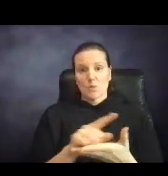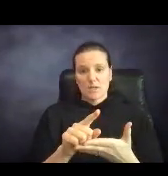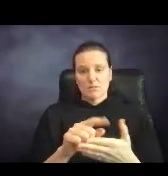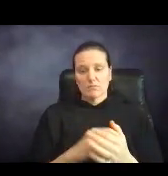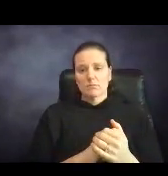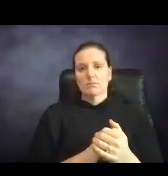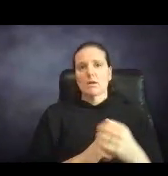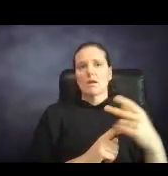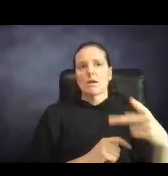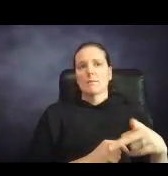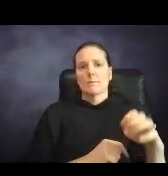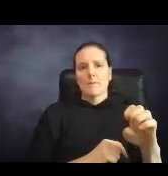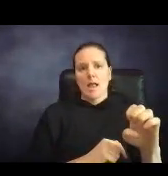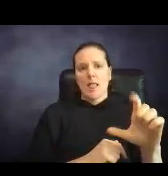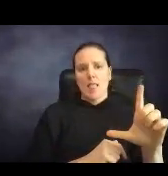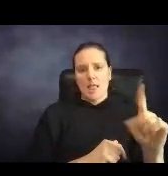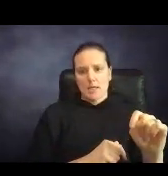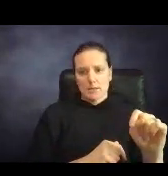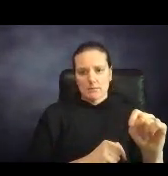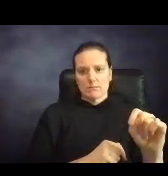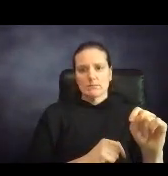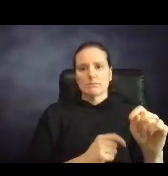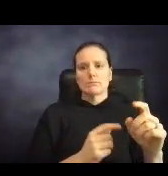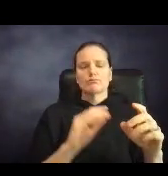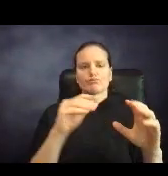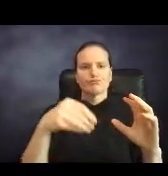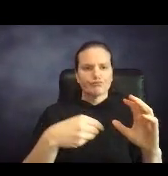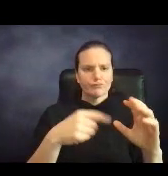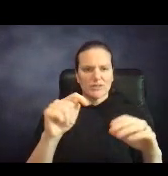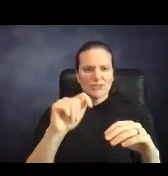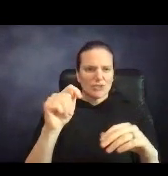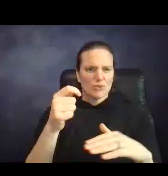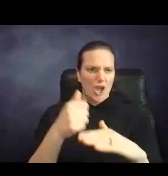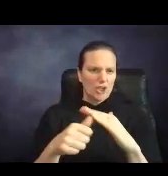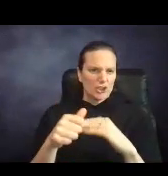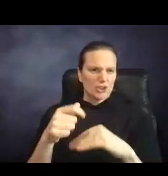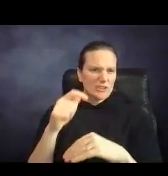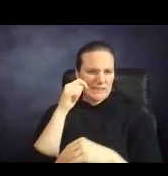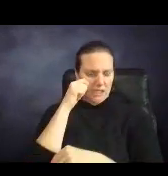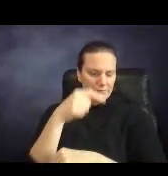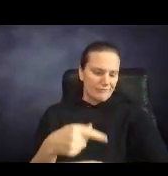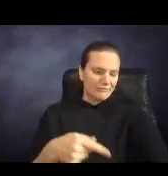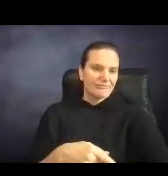You can implant the testosterone under the skin. These are great low maintenance options